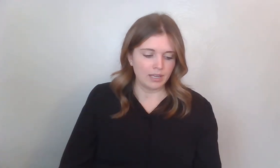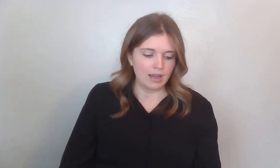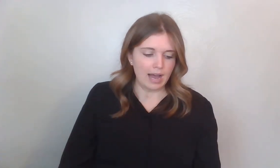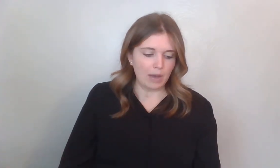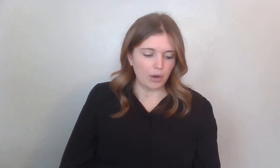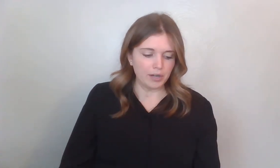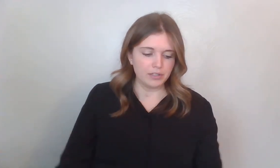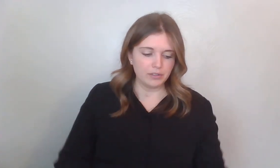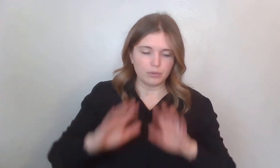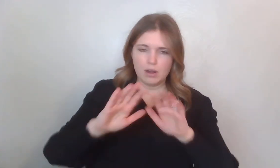HOW ARE YOU?